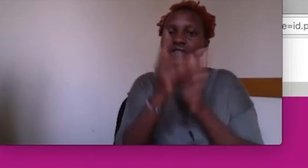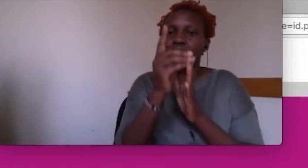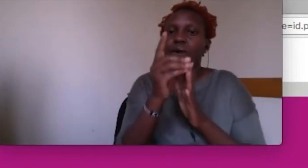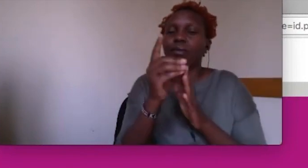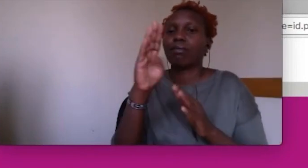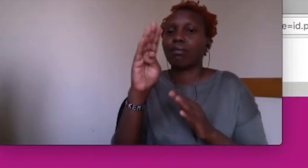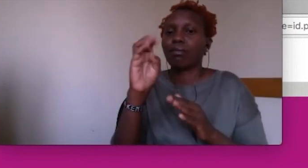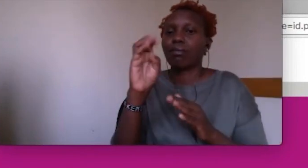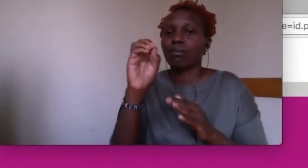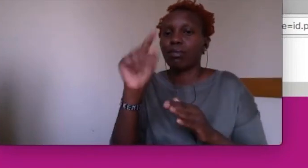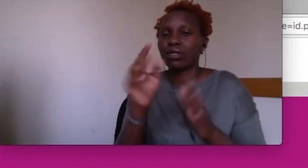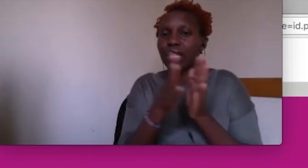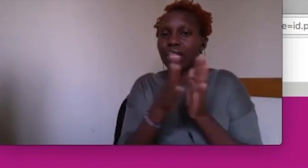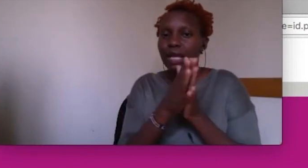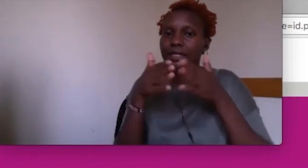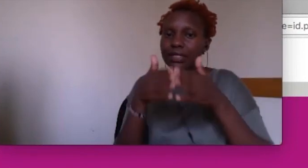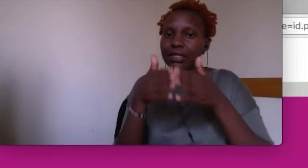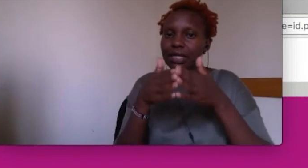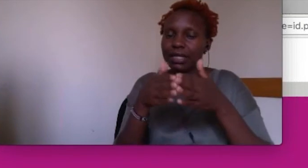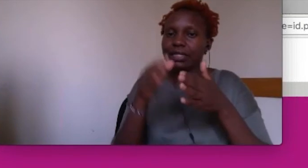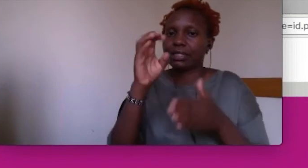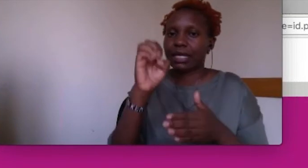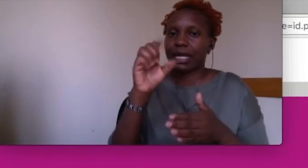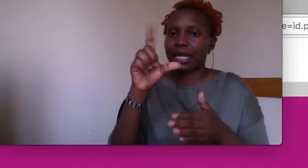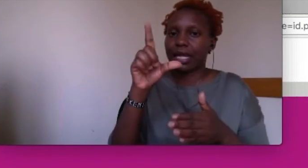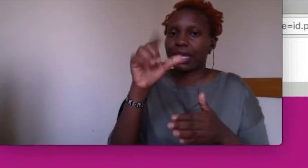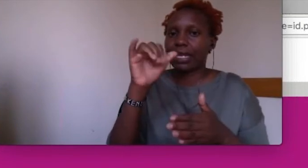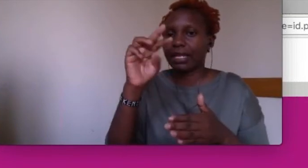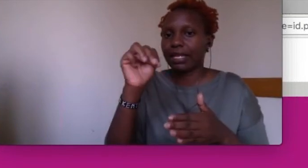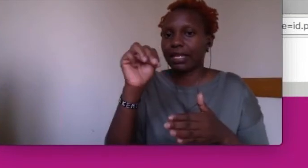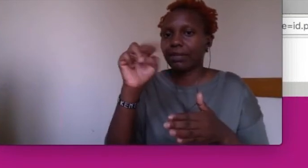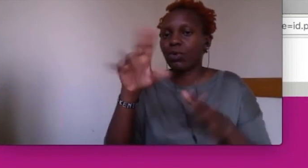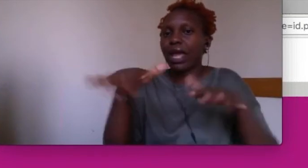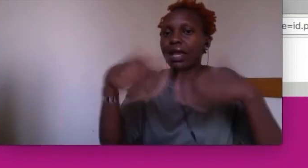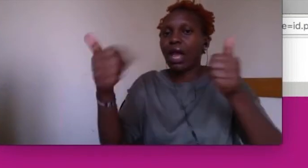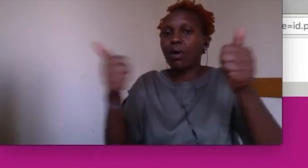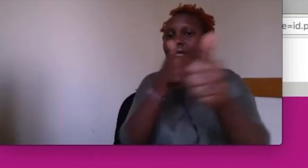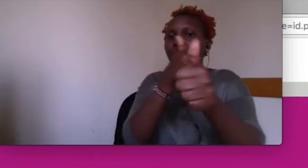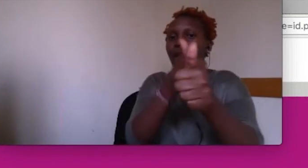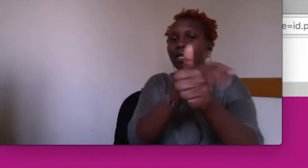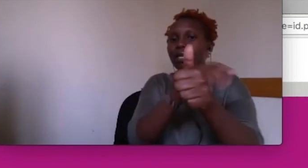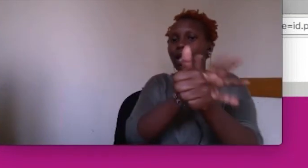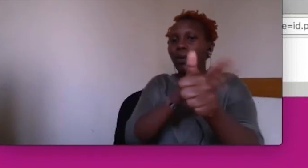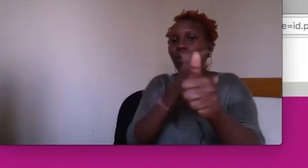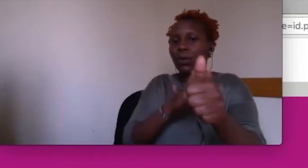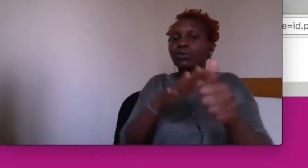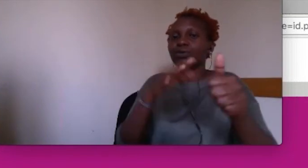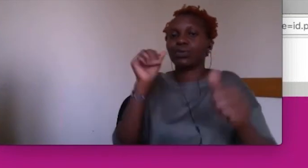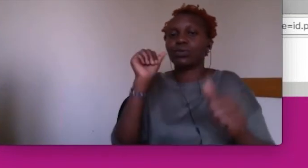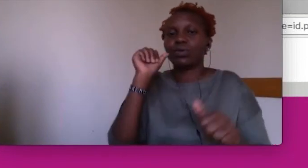and everything that went behind the scenes in it It was really really interesting